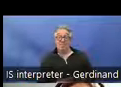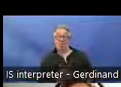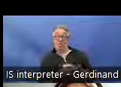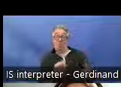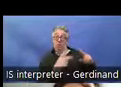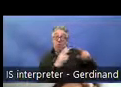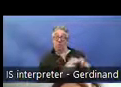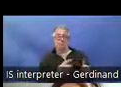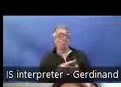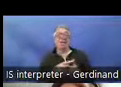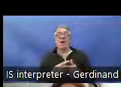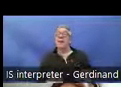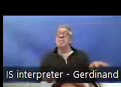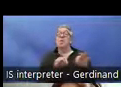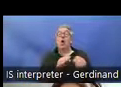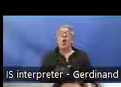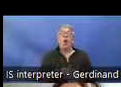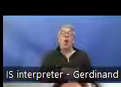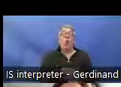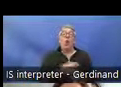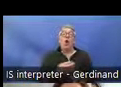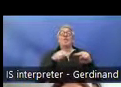Training for national and local organizations.